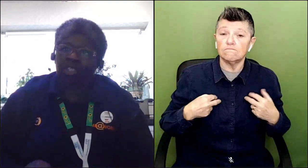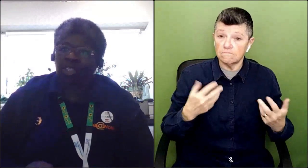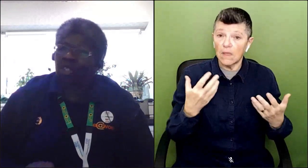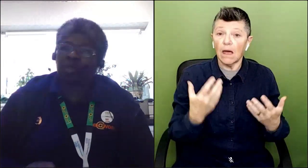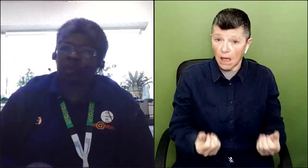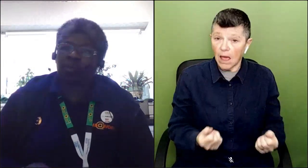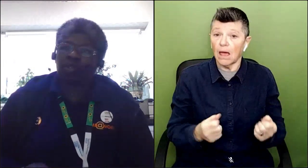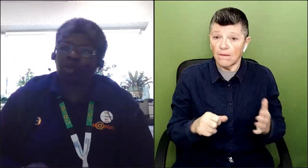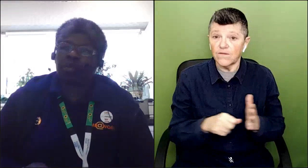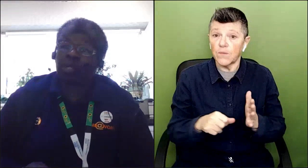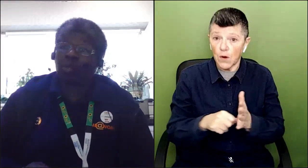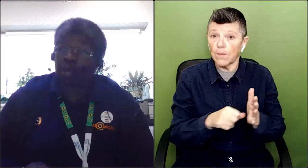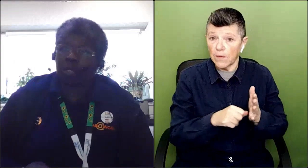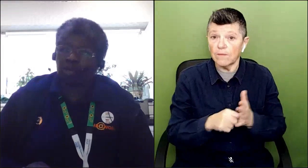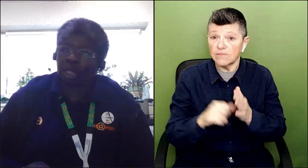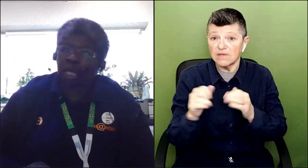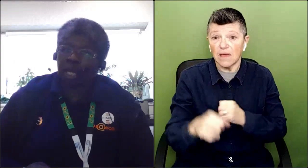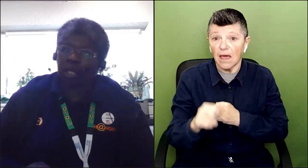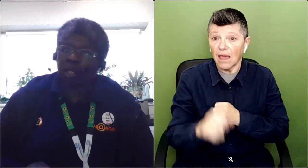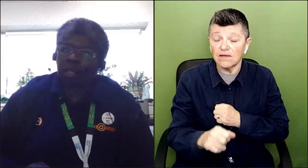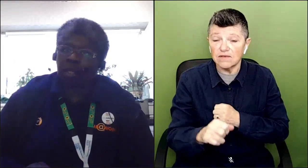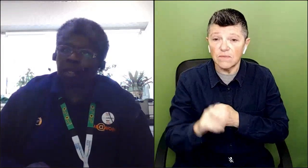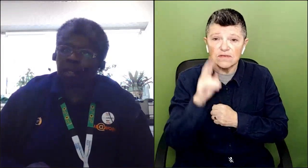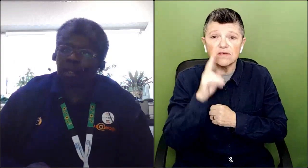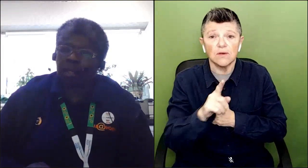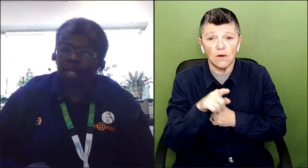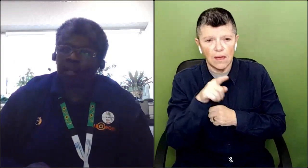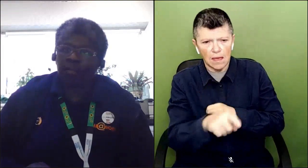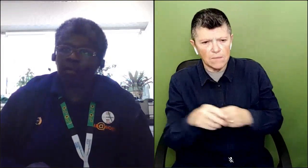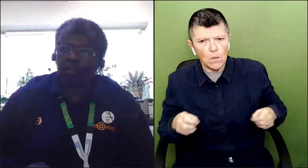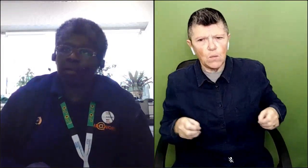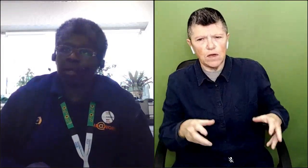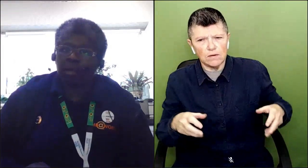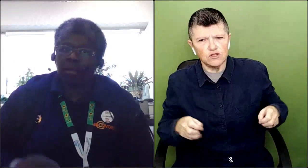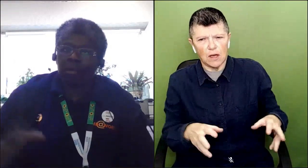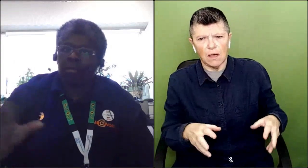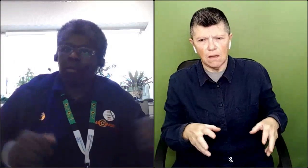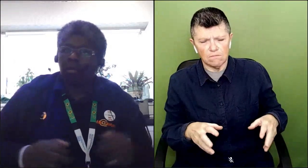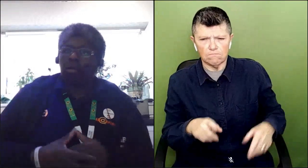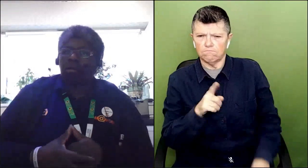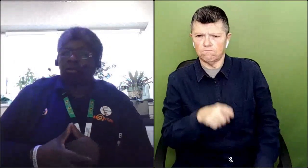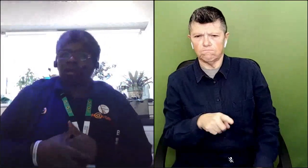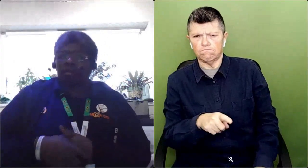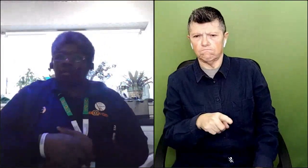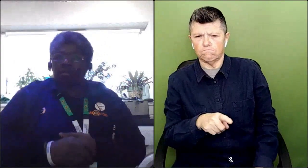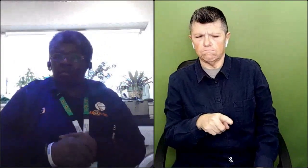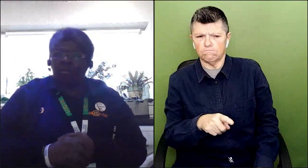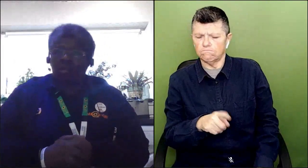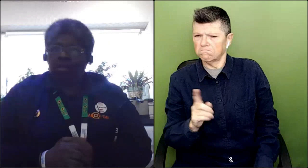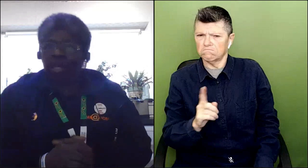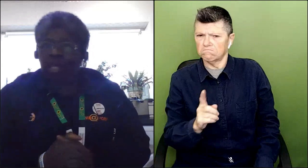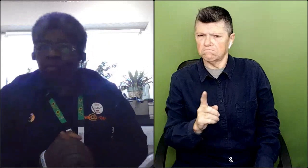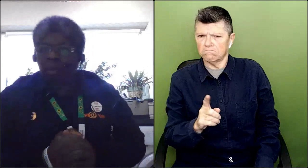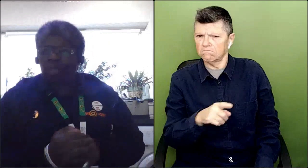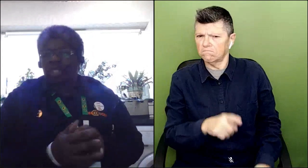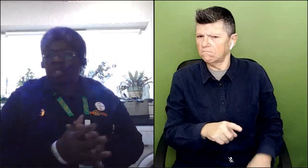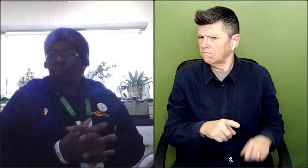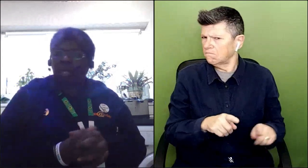because as soon as people saw him in a wheelchair, they thought, oh, not getting him to represent